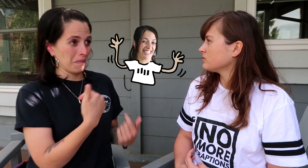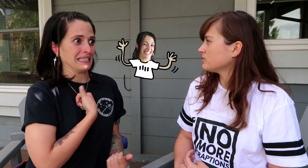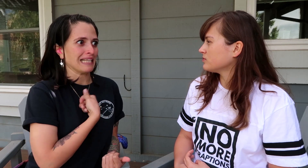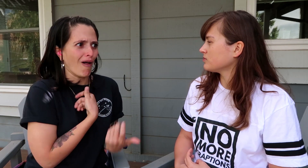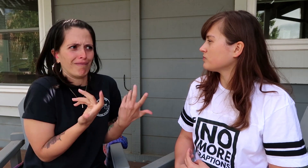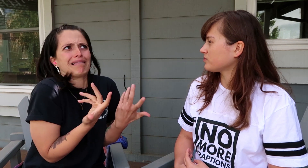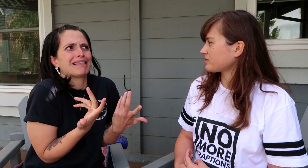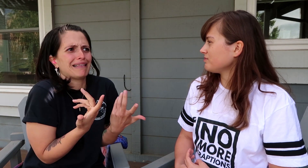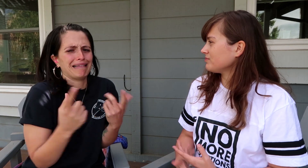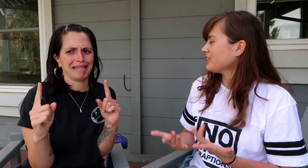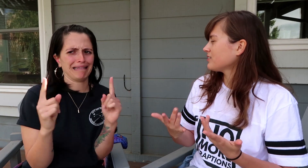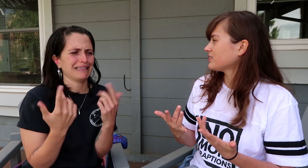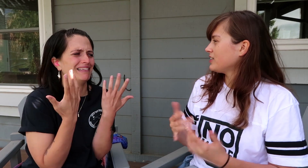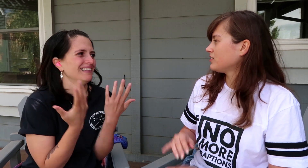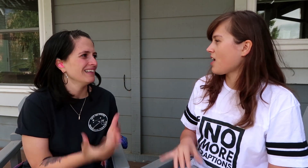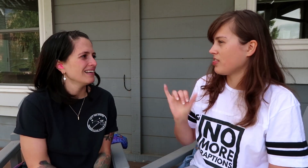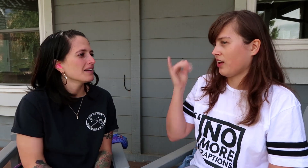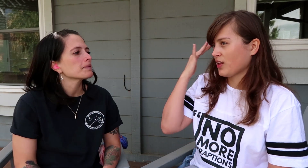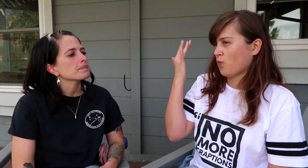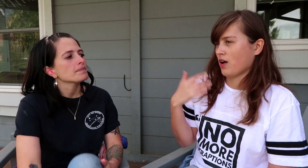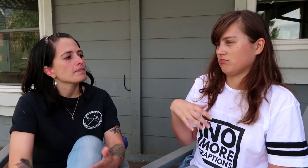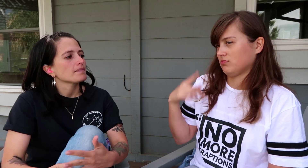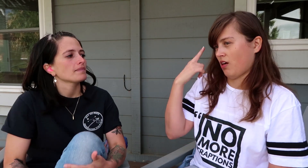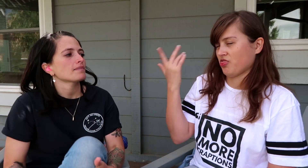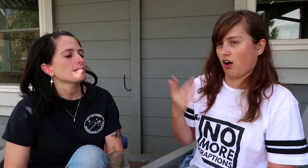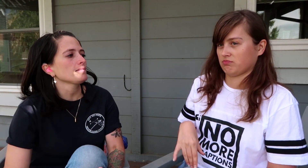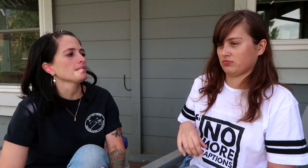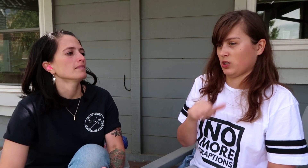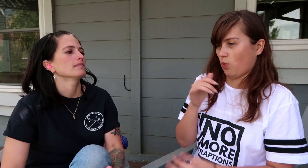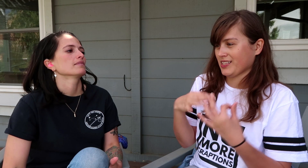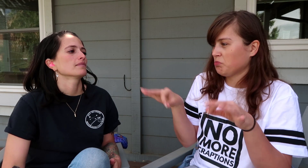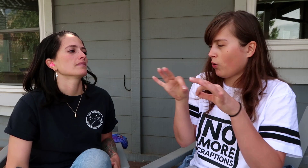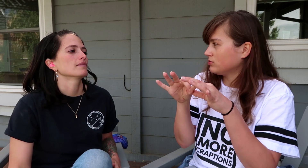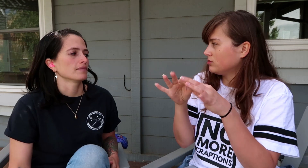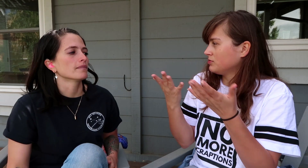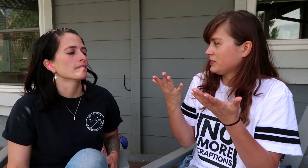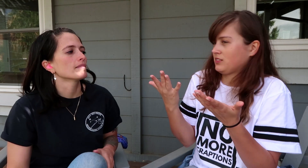Myself!? (That would just be weird) R: Yeah, that's why I thought that it wasn't important.